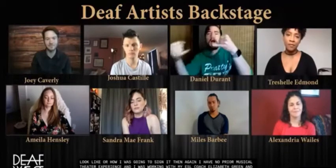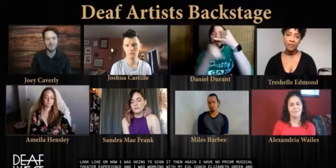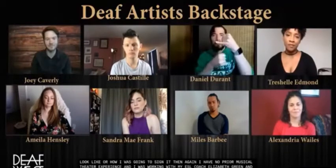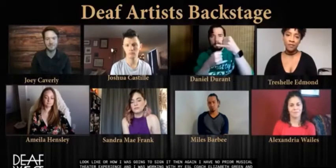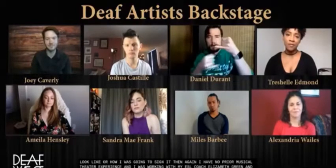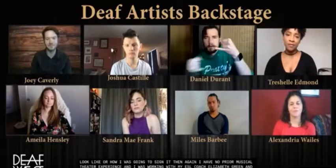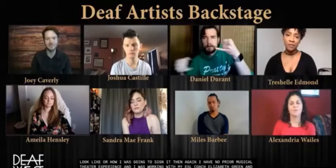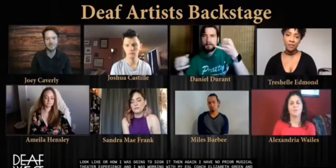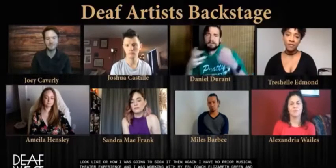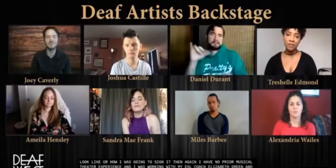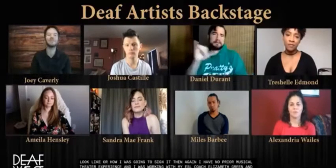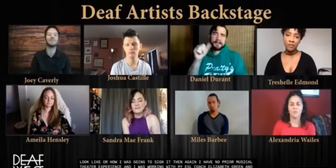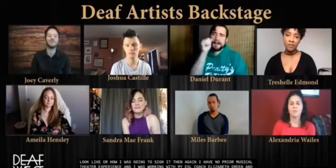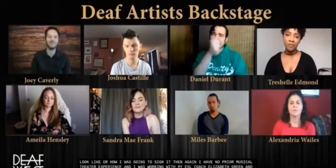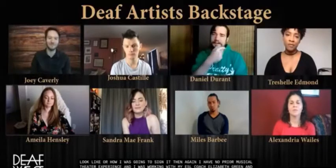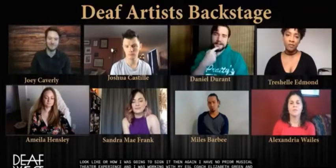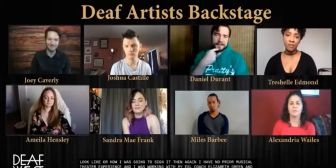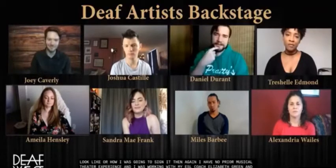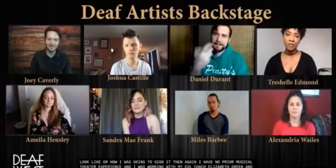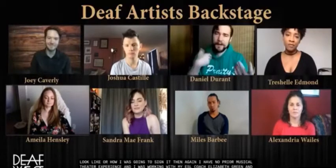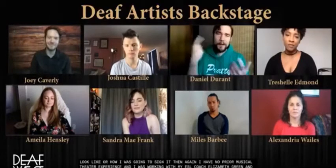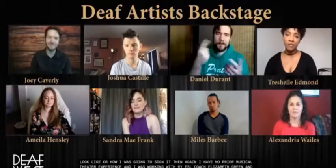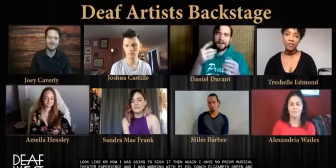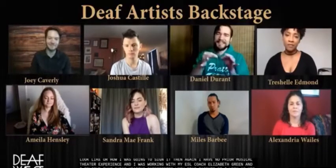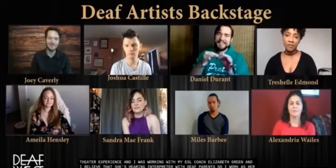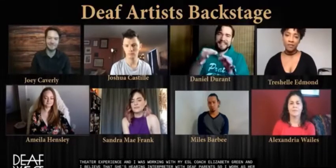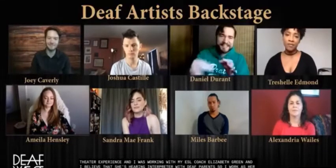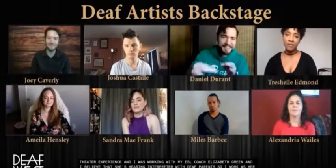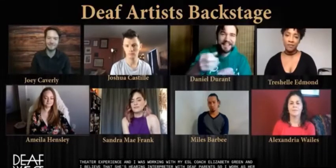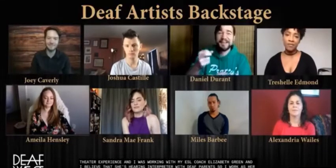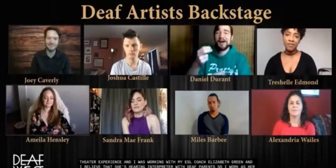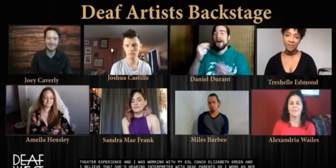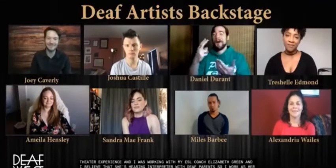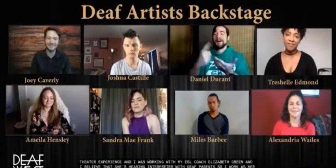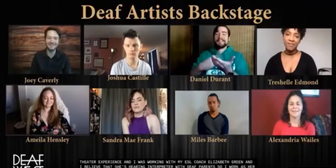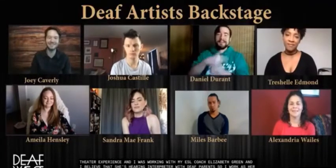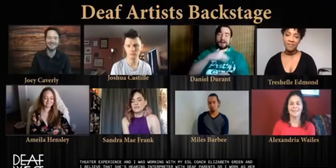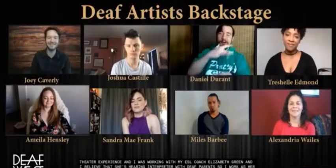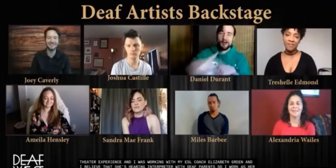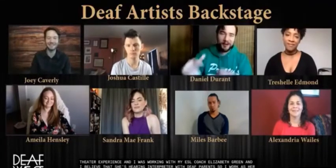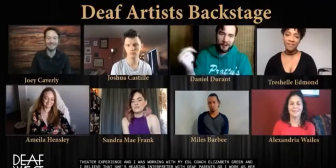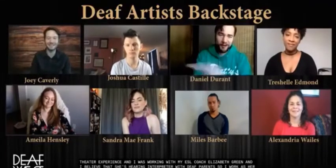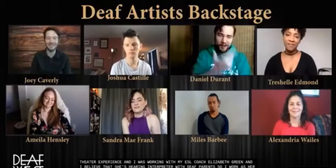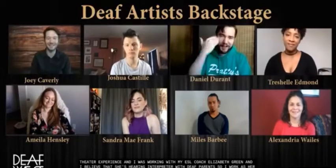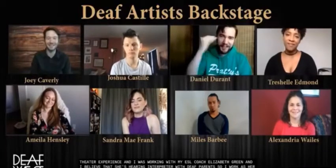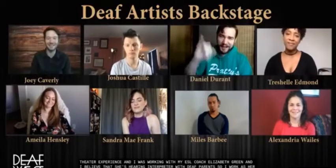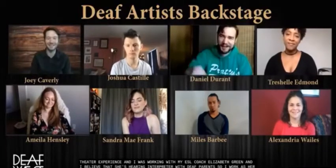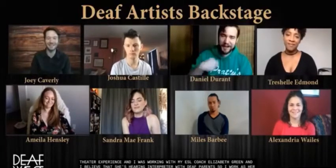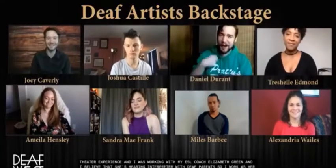And so, they would cue me to which line we were on at what point and if I got ahead or